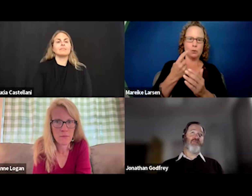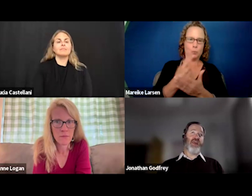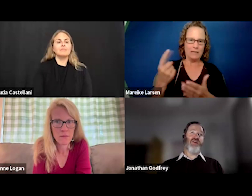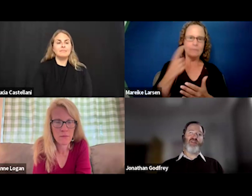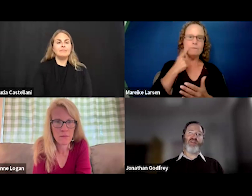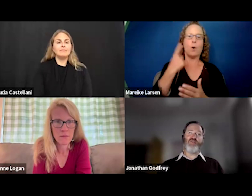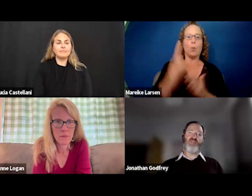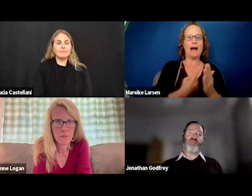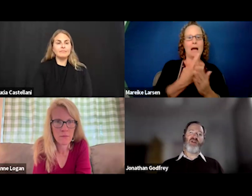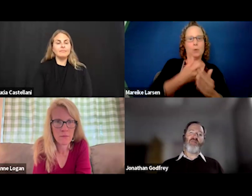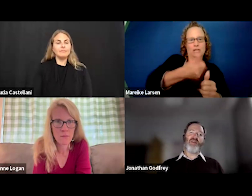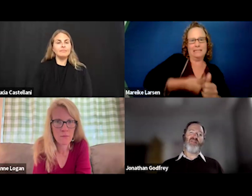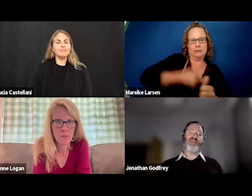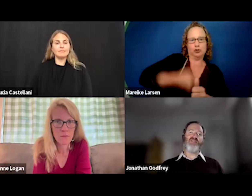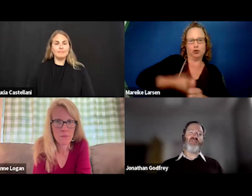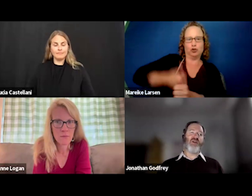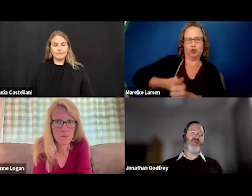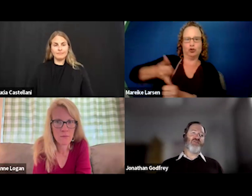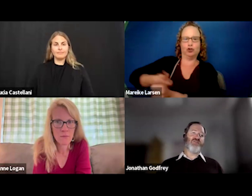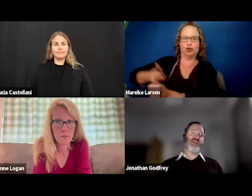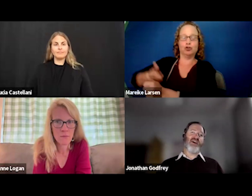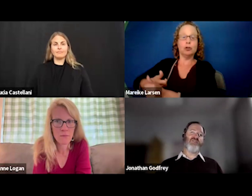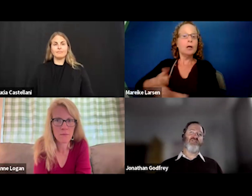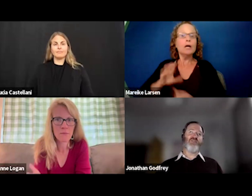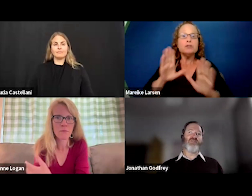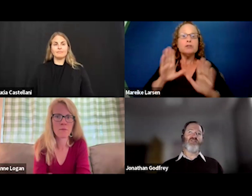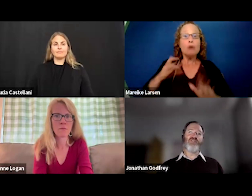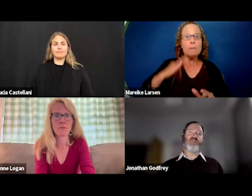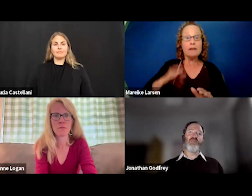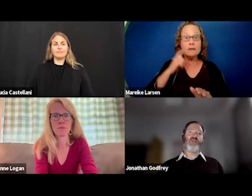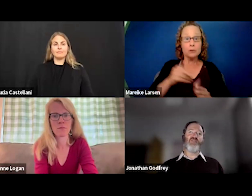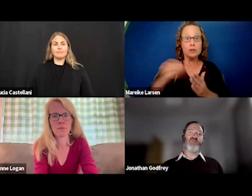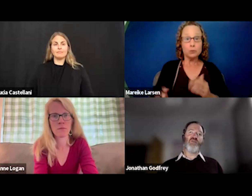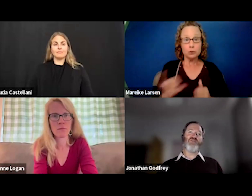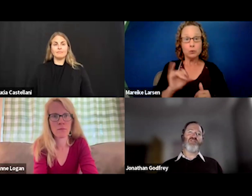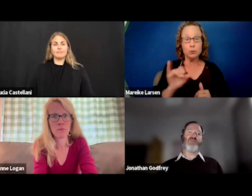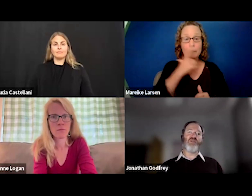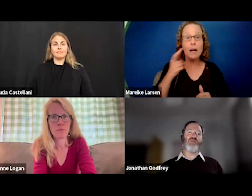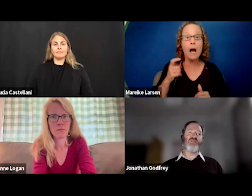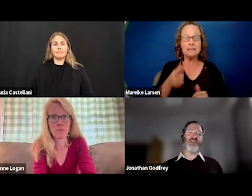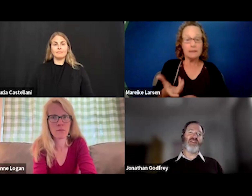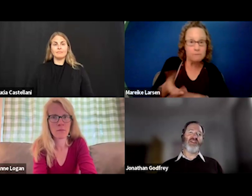And often, it was of great benefit to those students because it forced them into a routine